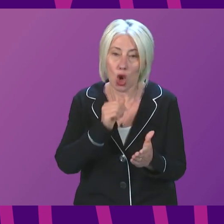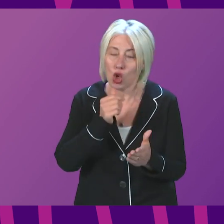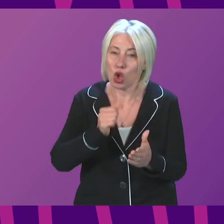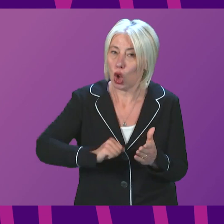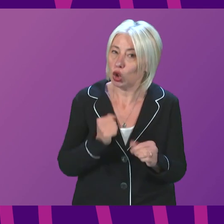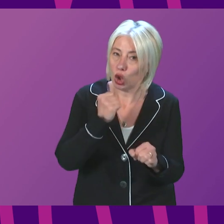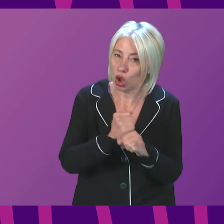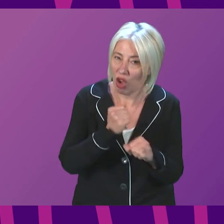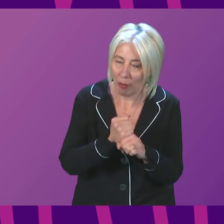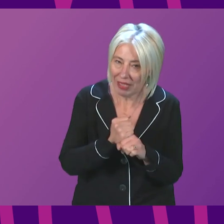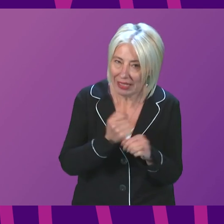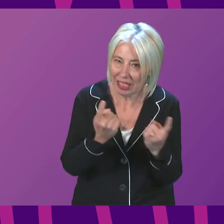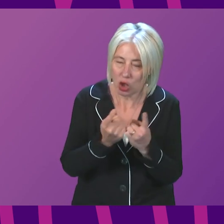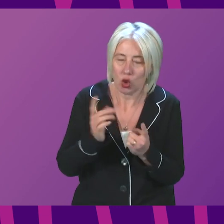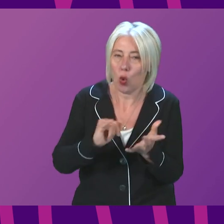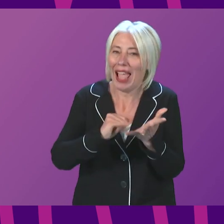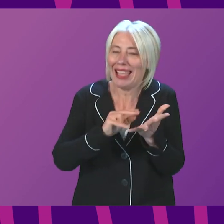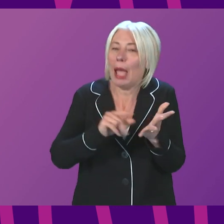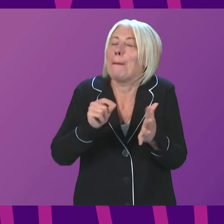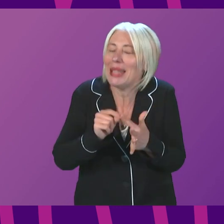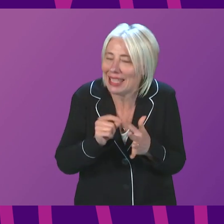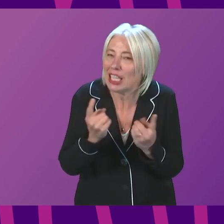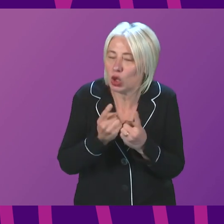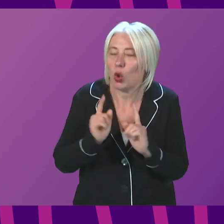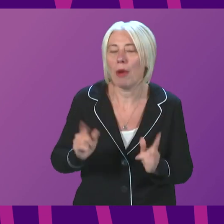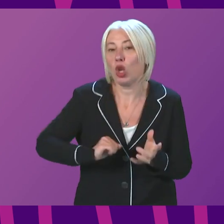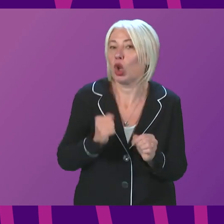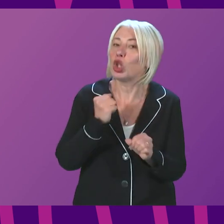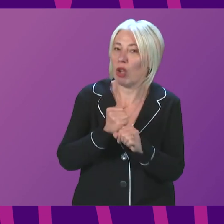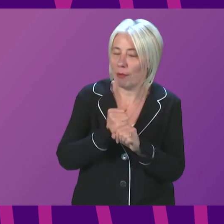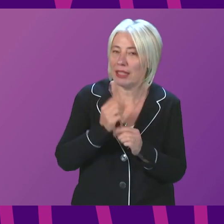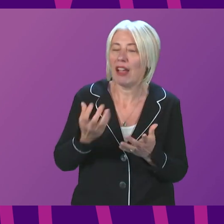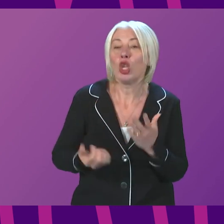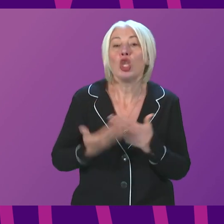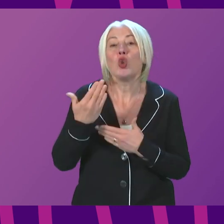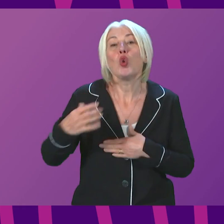is an SNP issue—but in the Scottish Government, we have a new complaints process that was